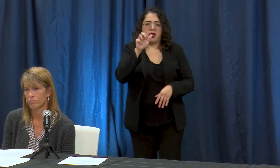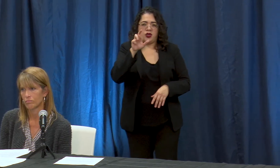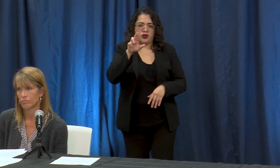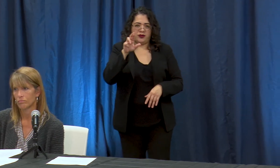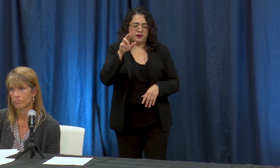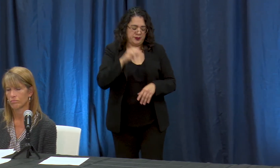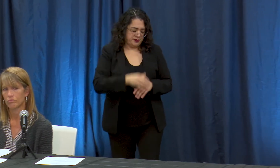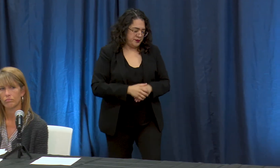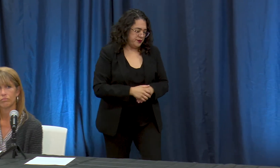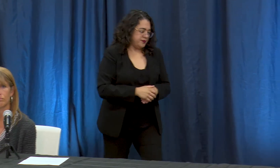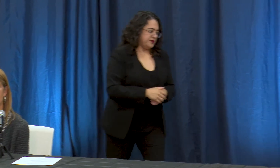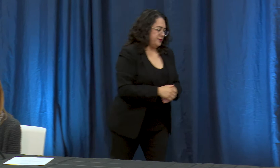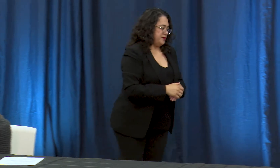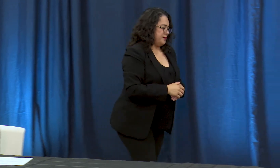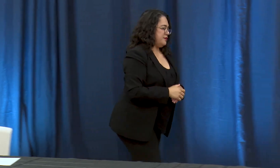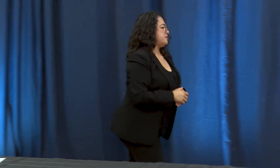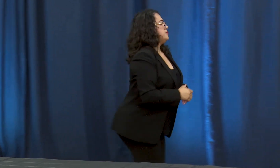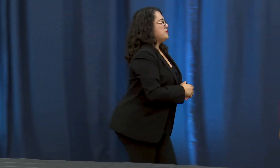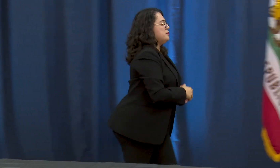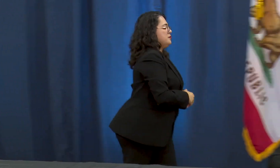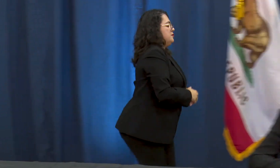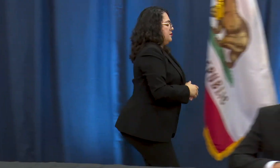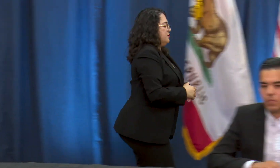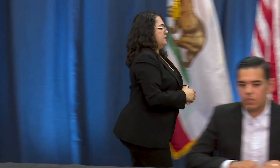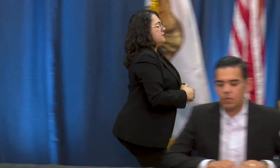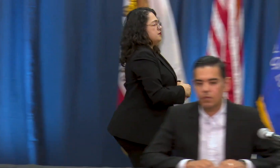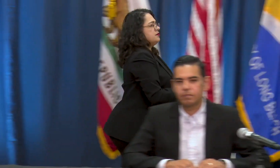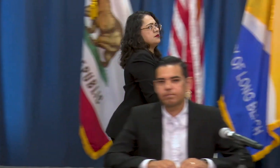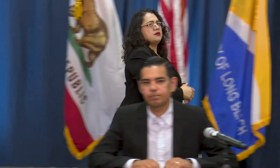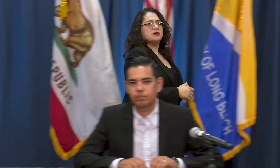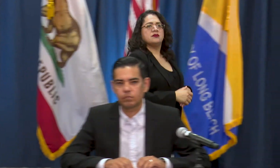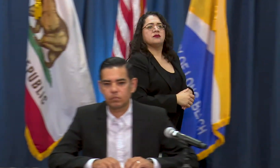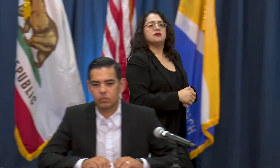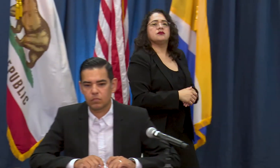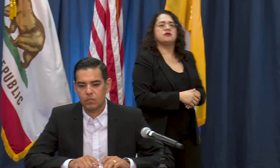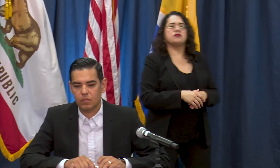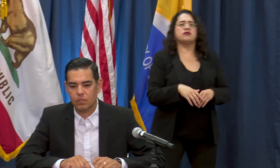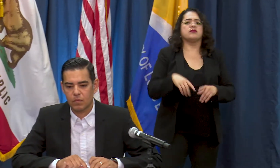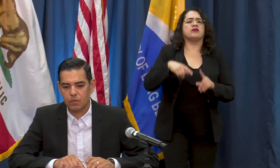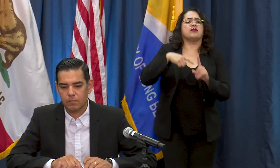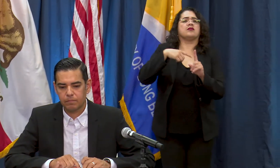about the Rental Assistance Program - could the city, I know that it hasn't